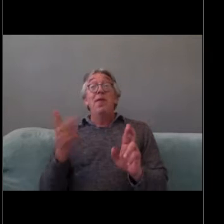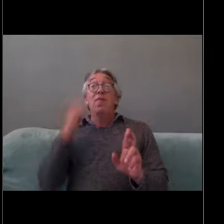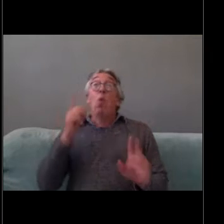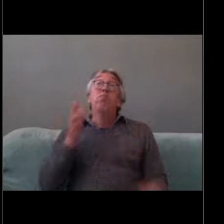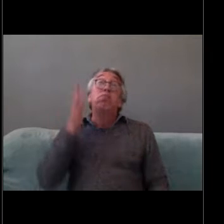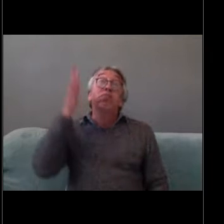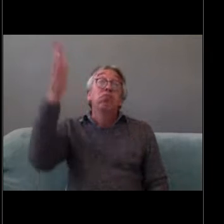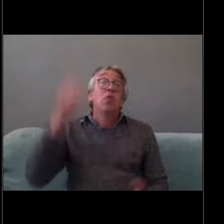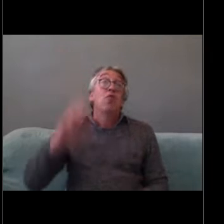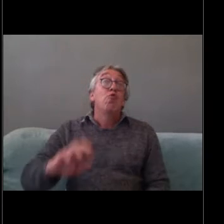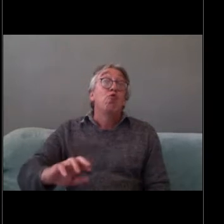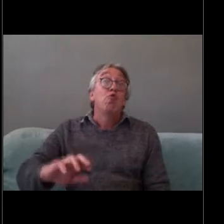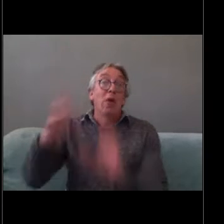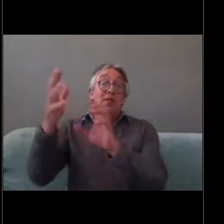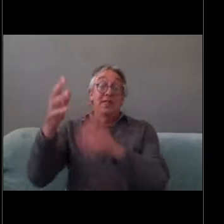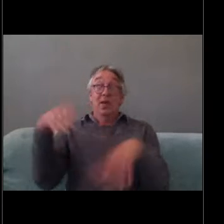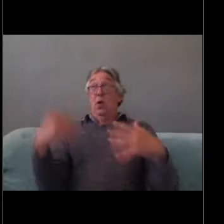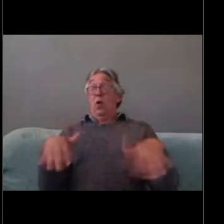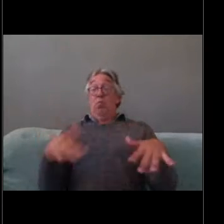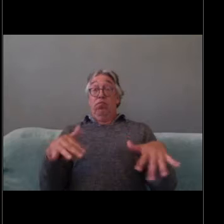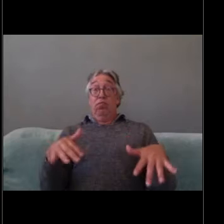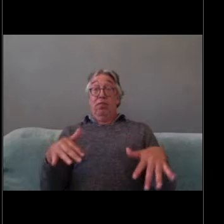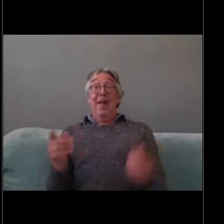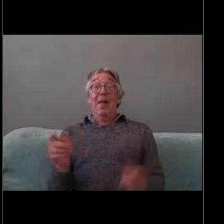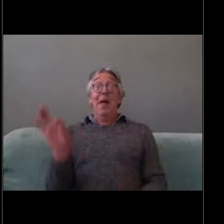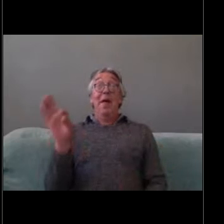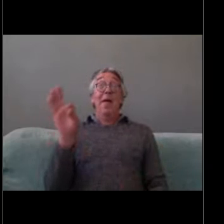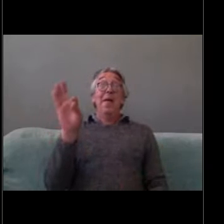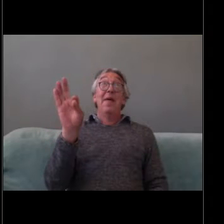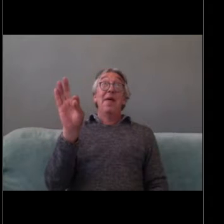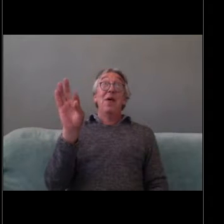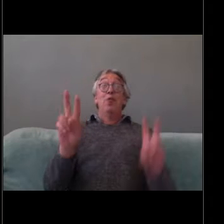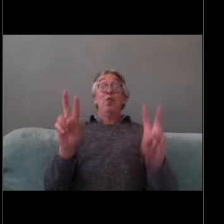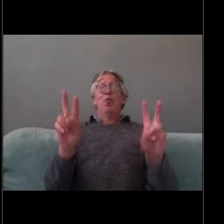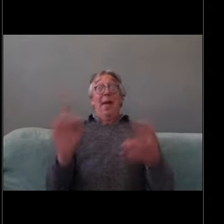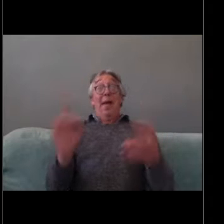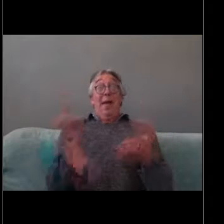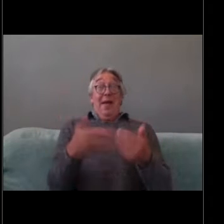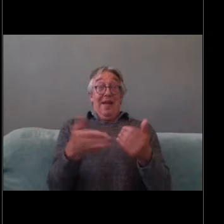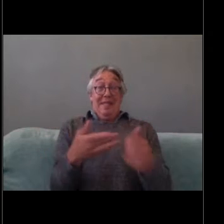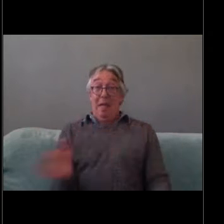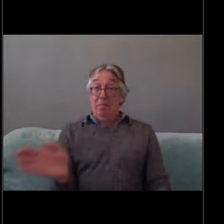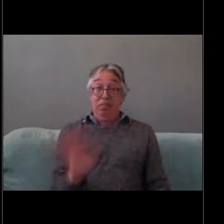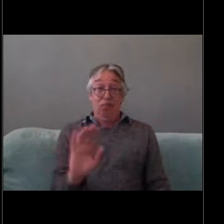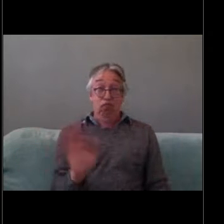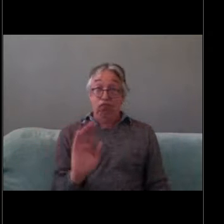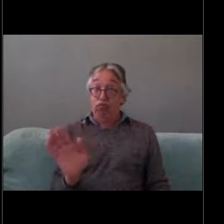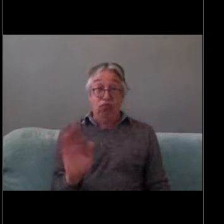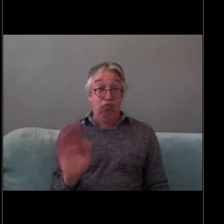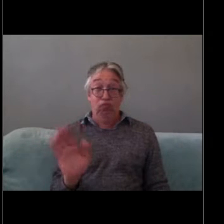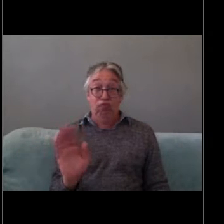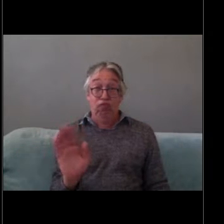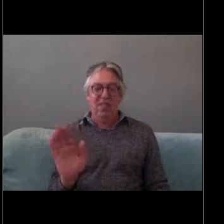It isn't an easy question and I can tell you one point probably why it isn't an easy question.